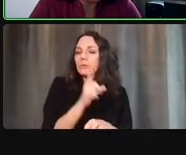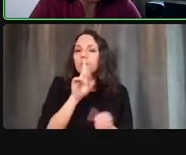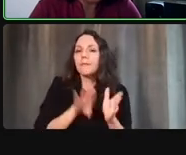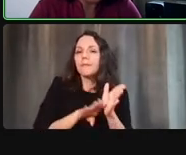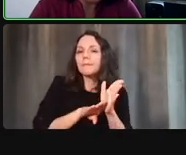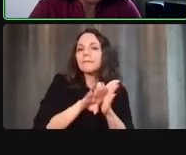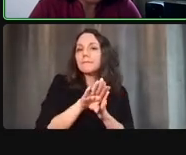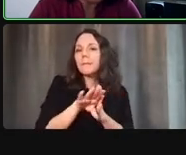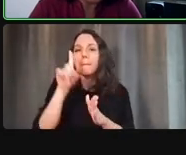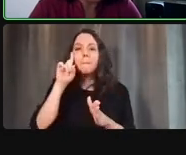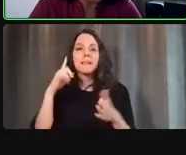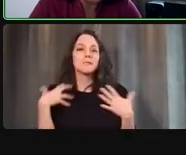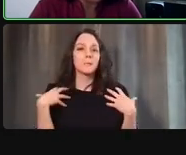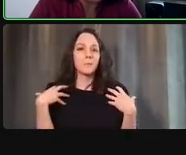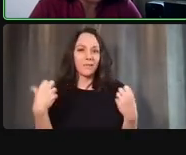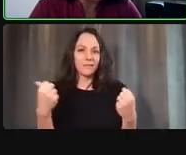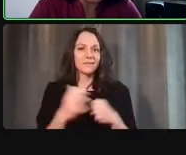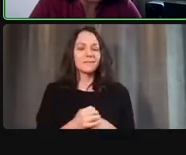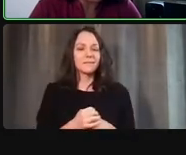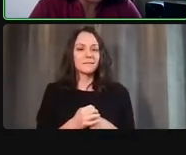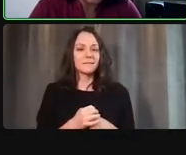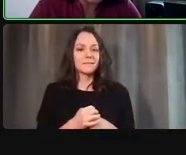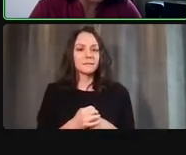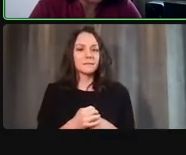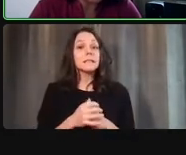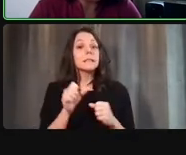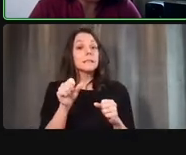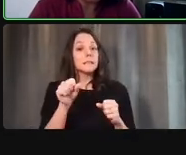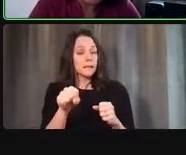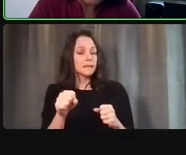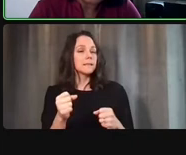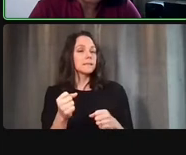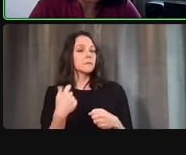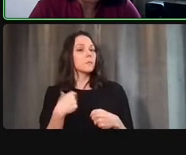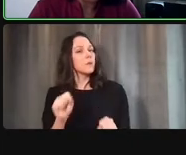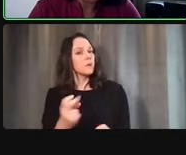Because it is an intervention that is directly tied to therapeutic practices,